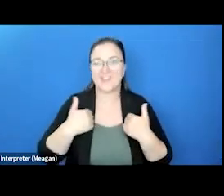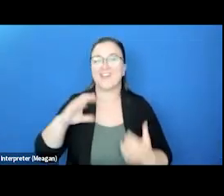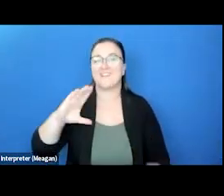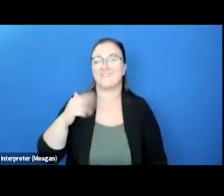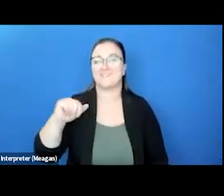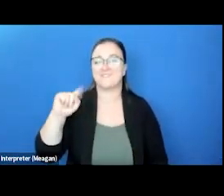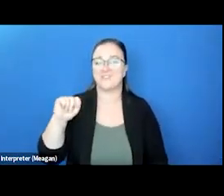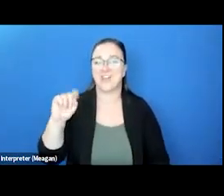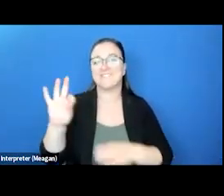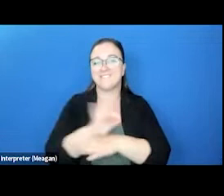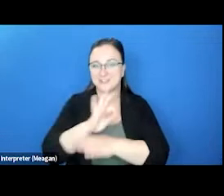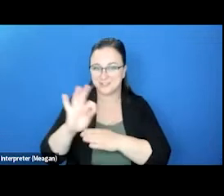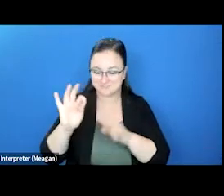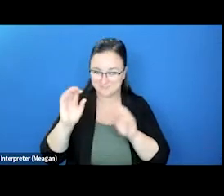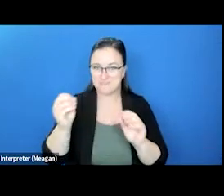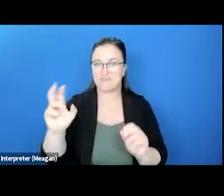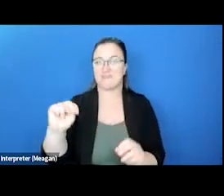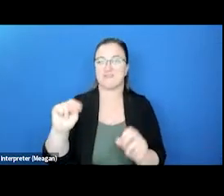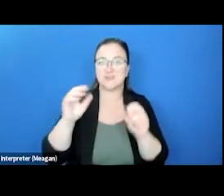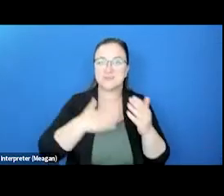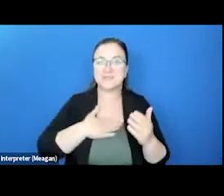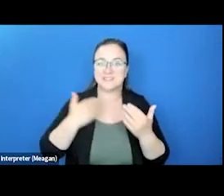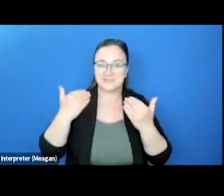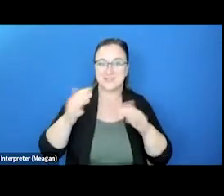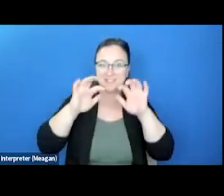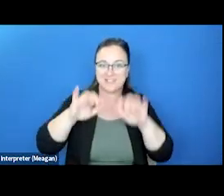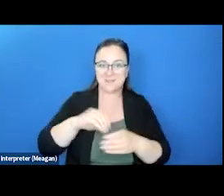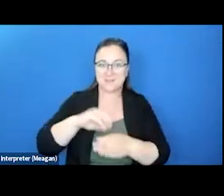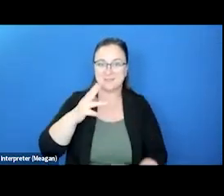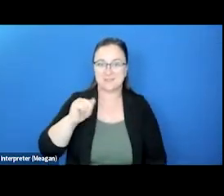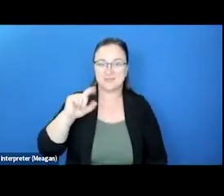So feel free to use that and to use the Q and A feature to